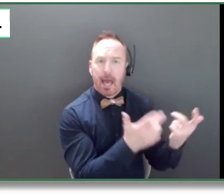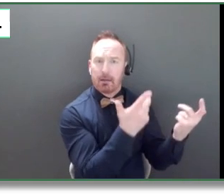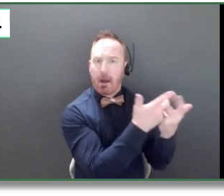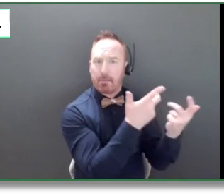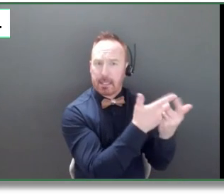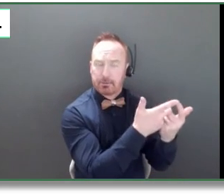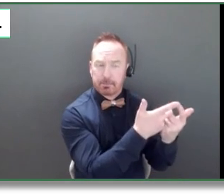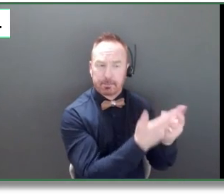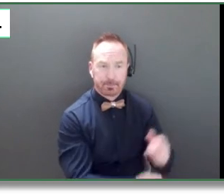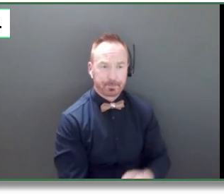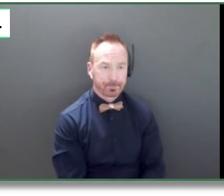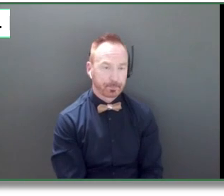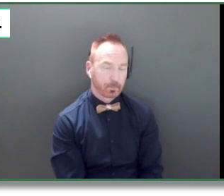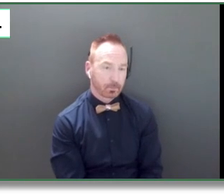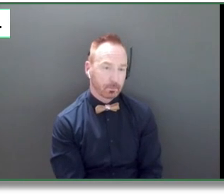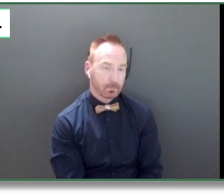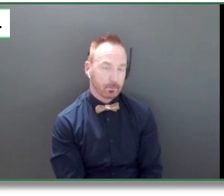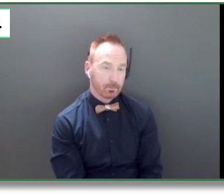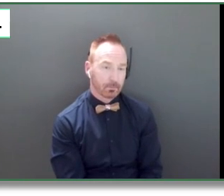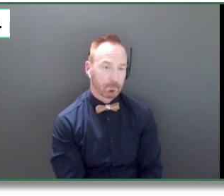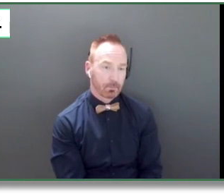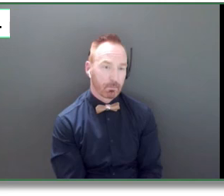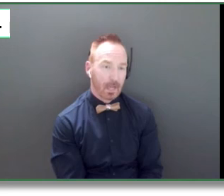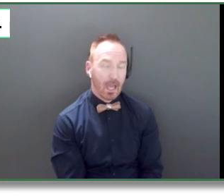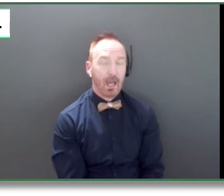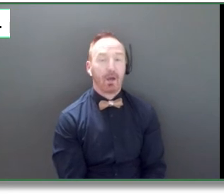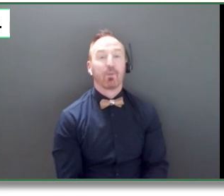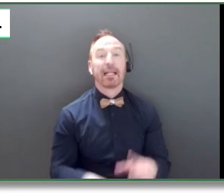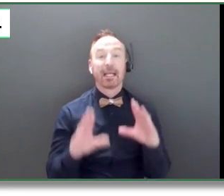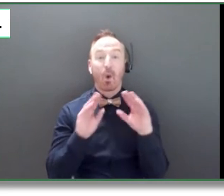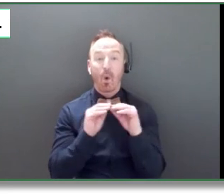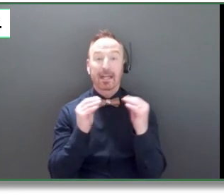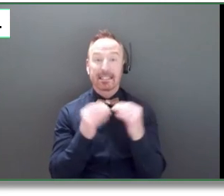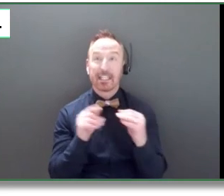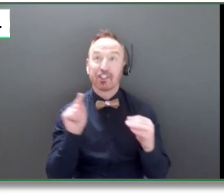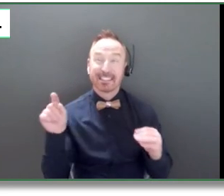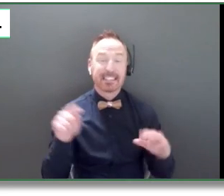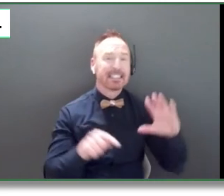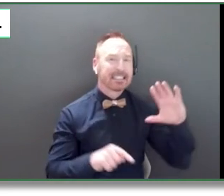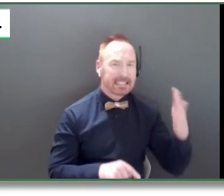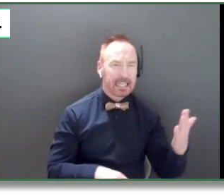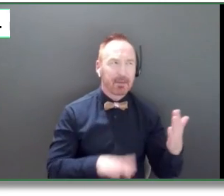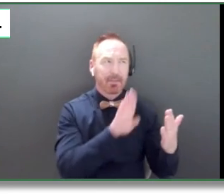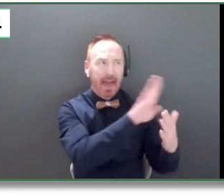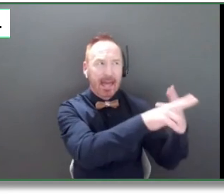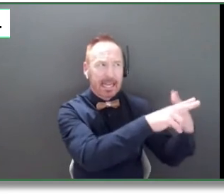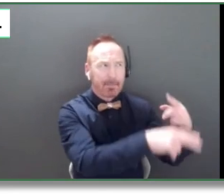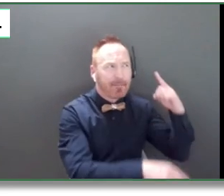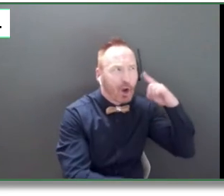they all seem to know each other or know of each other. So that's often